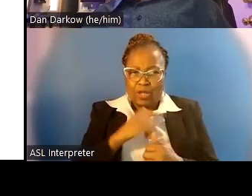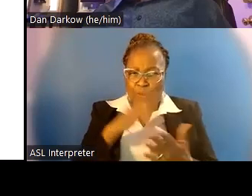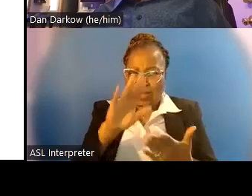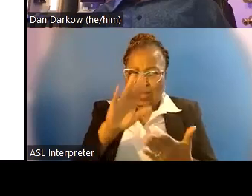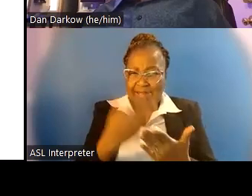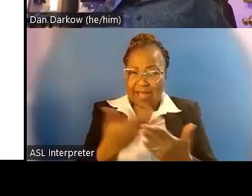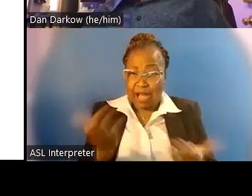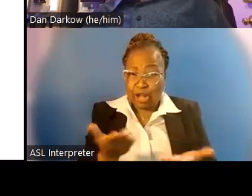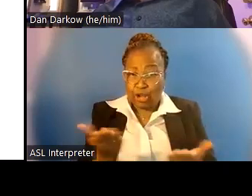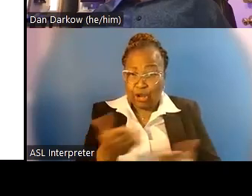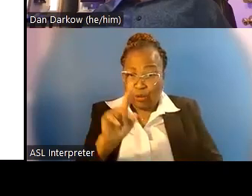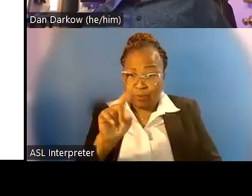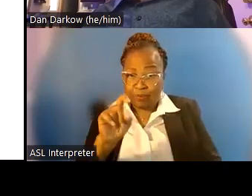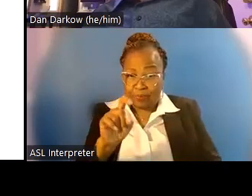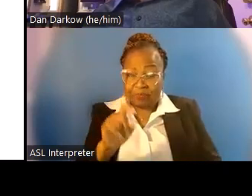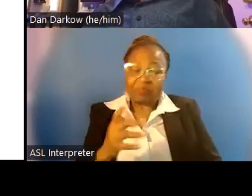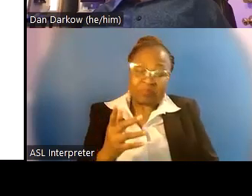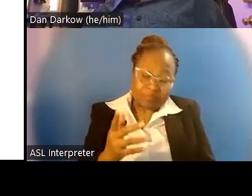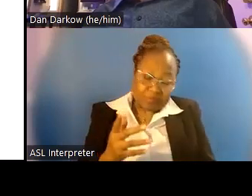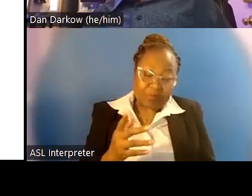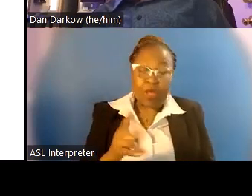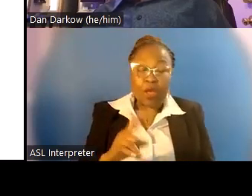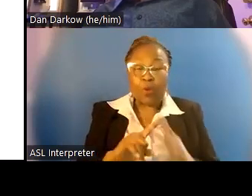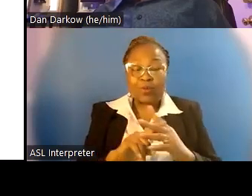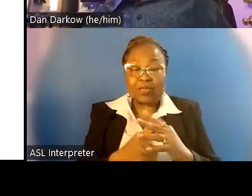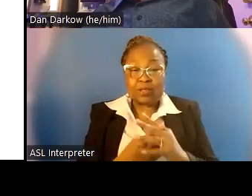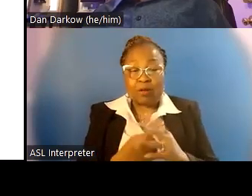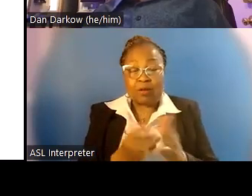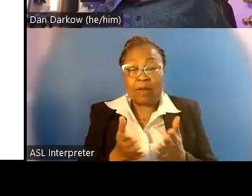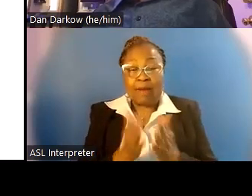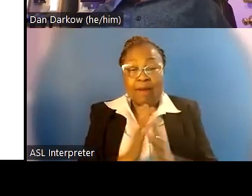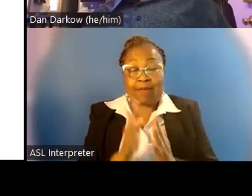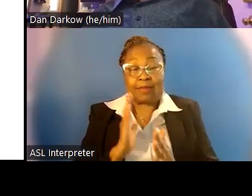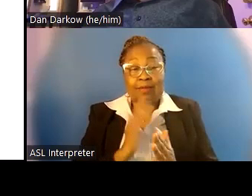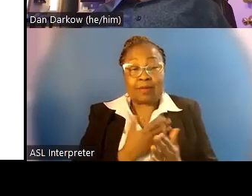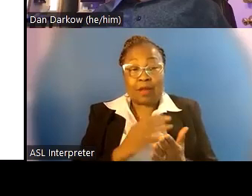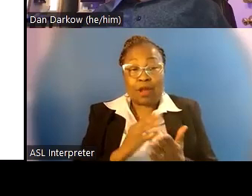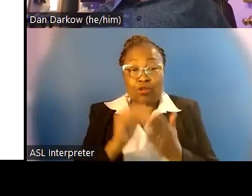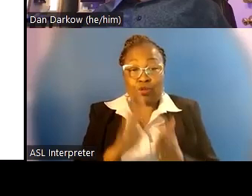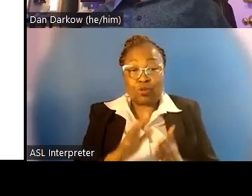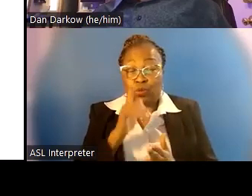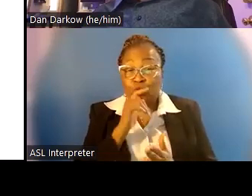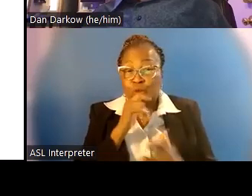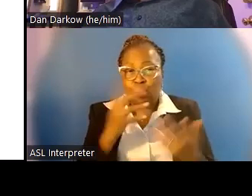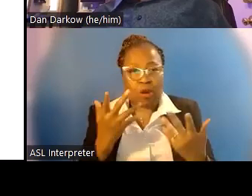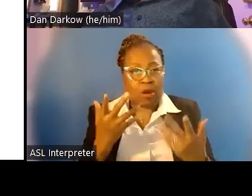First we started by asking our students who were already involved what they wanted.